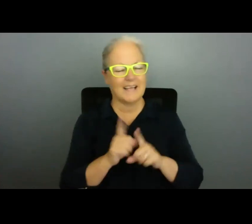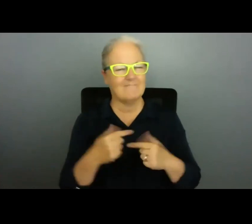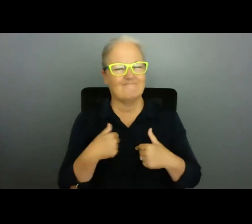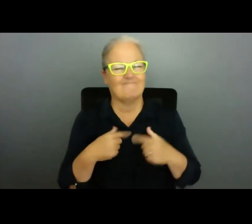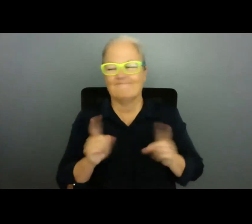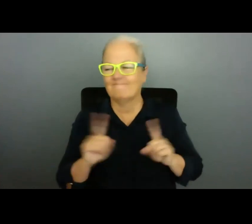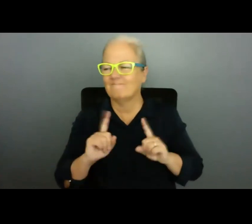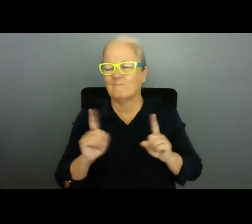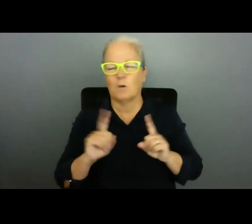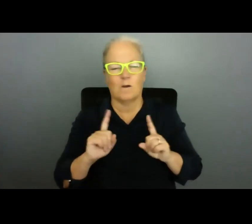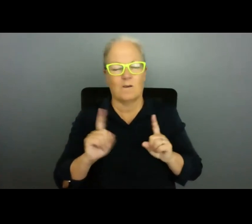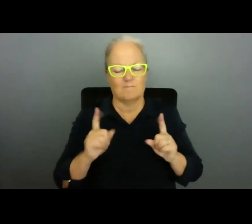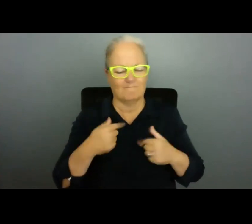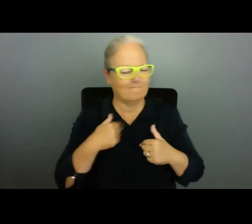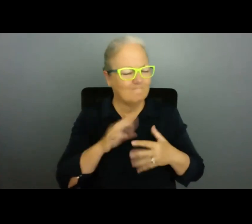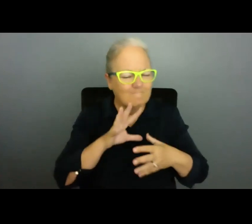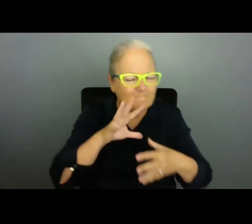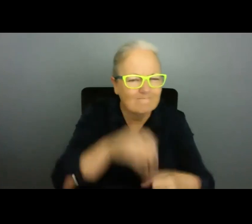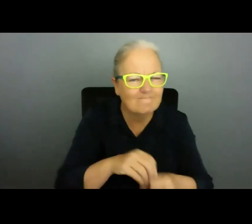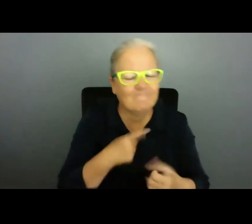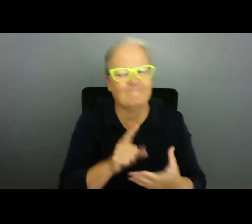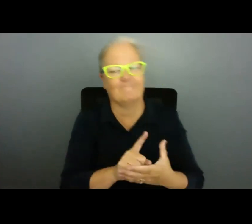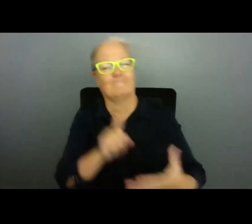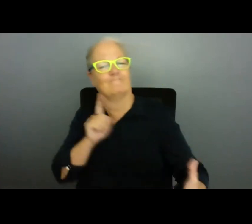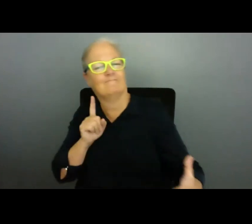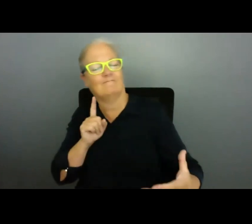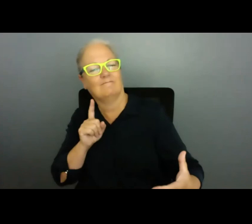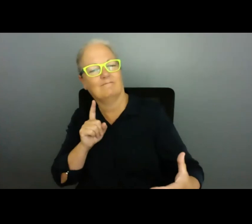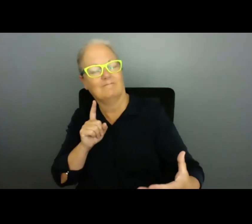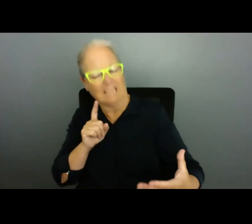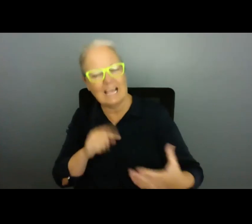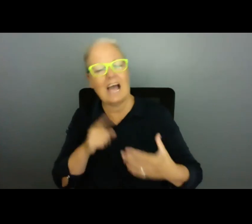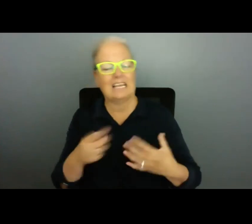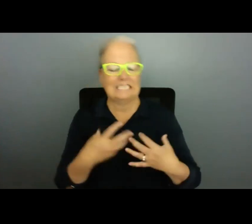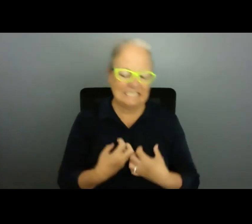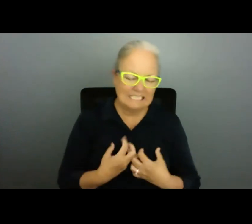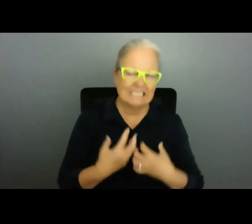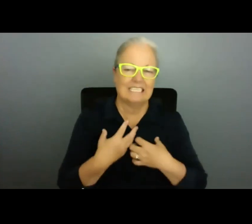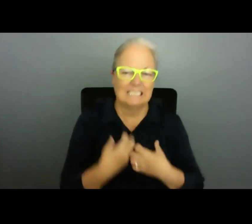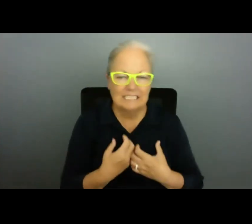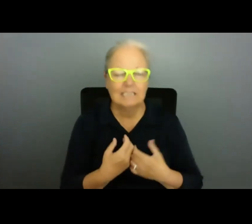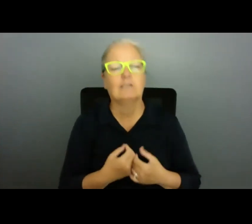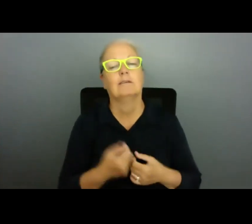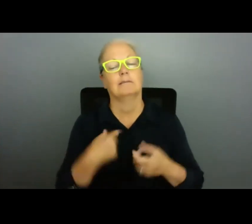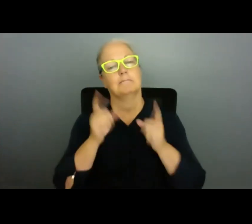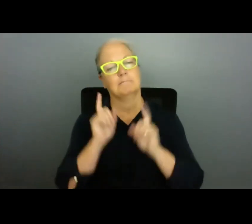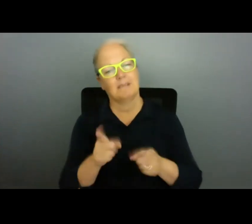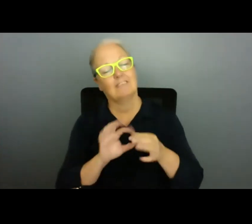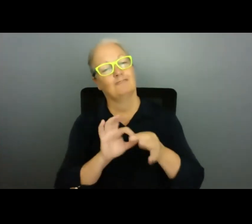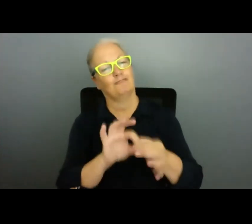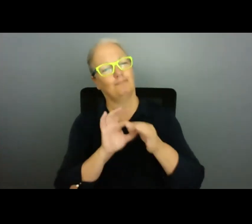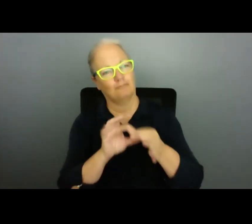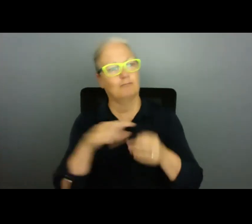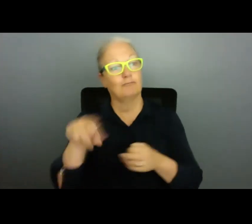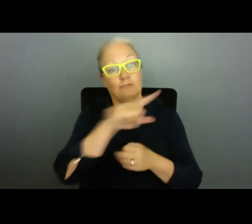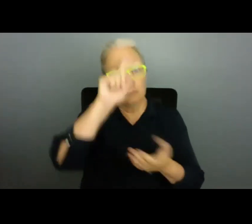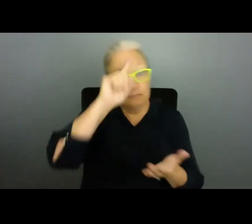makers worldwide and so in terms of engaging with decision makers who through our office in new york